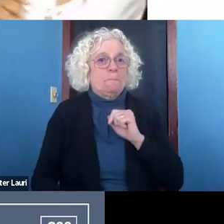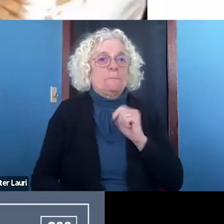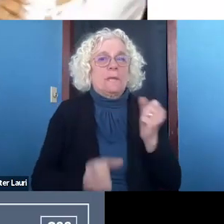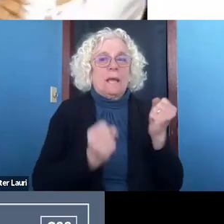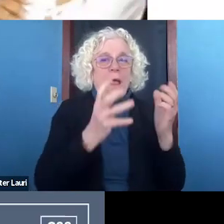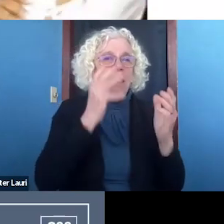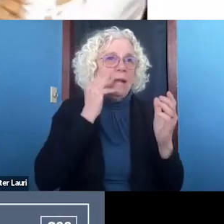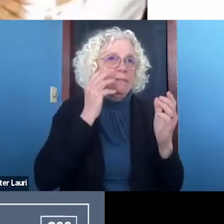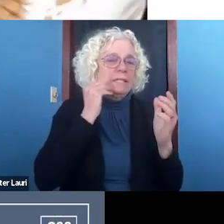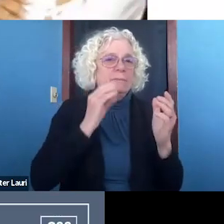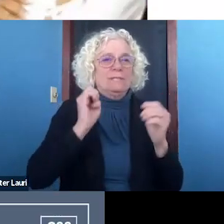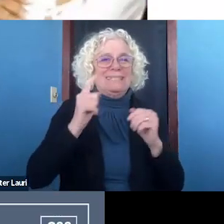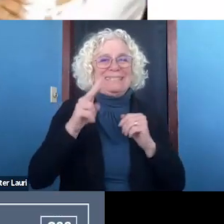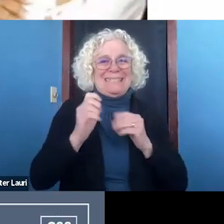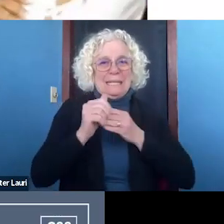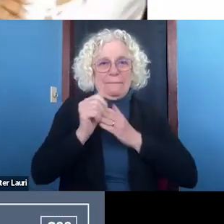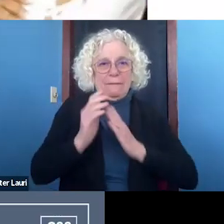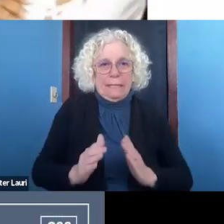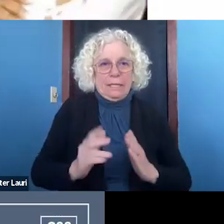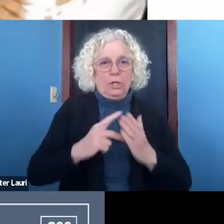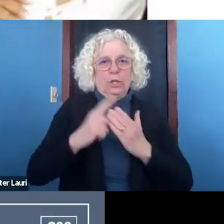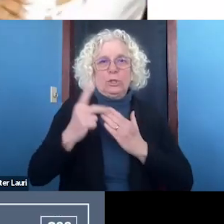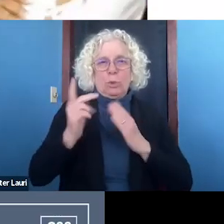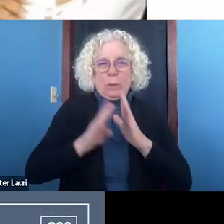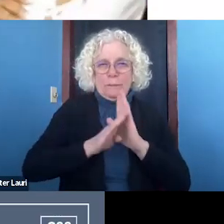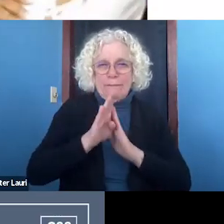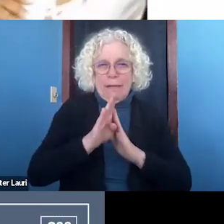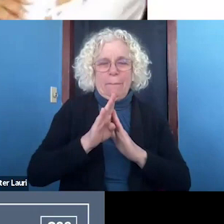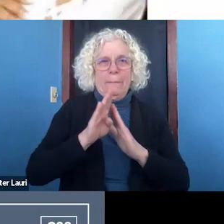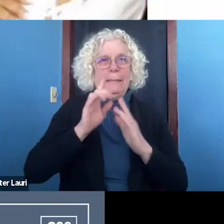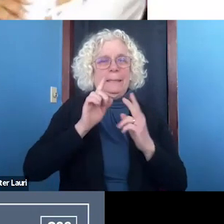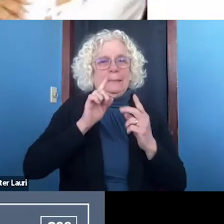leadership and program development and has done and is managed successful